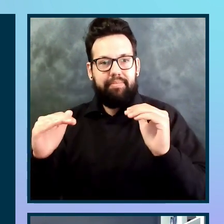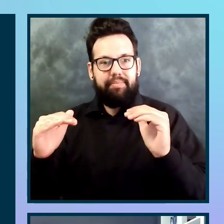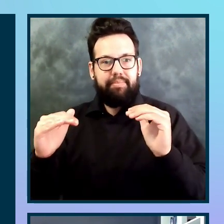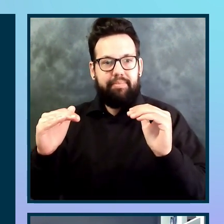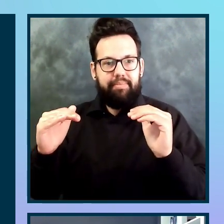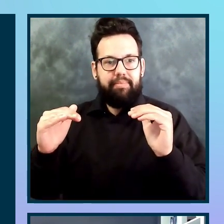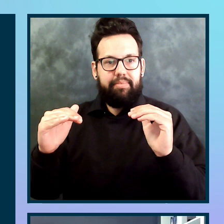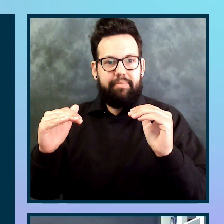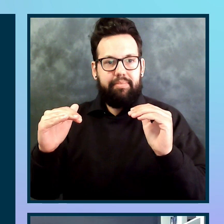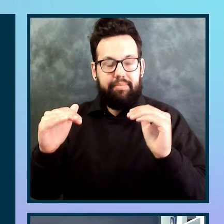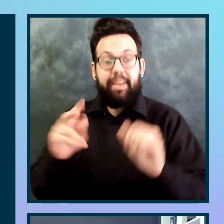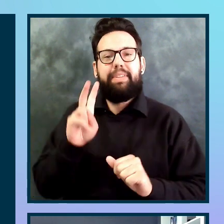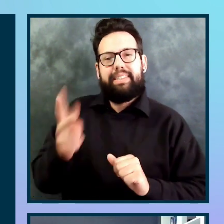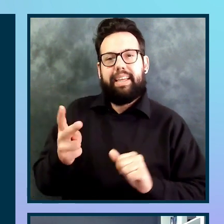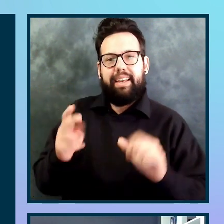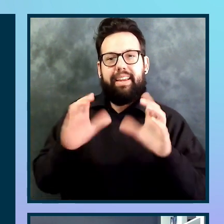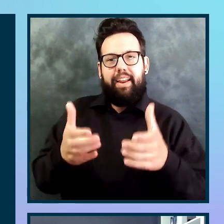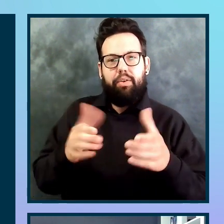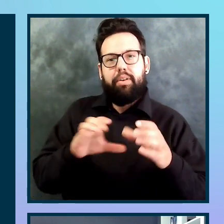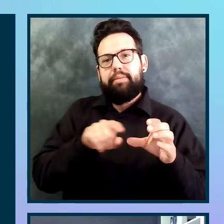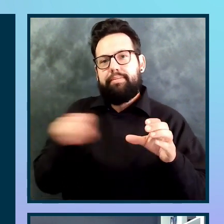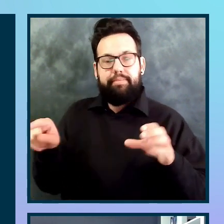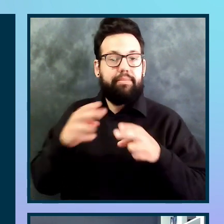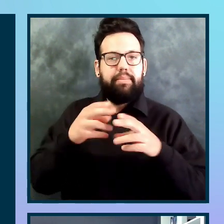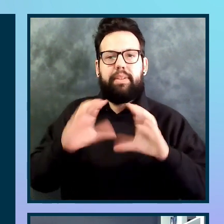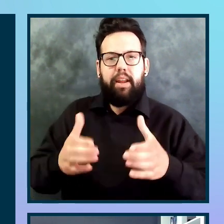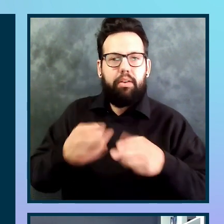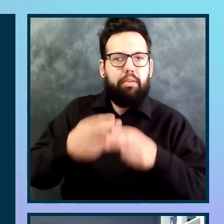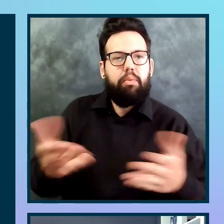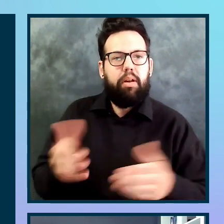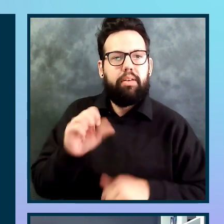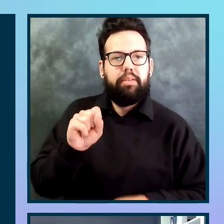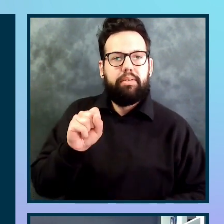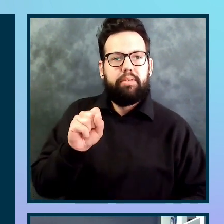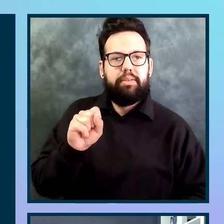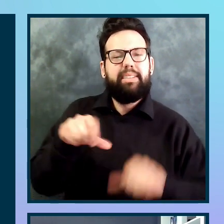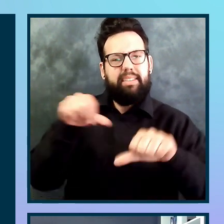And then we have the second category, Sci-Fi, See All, five cards.